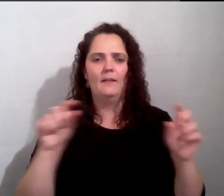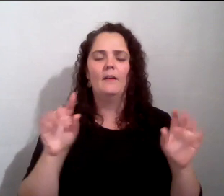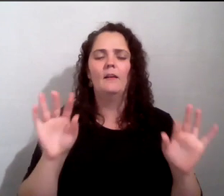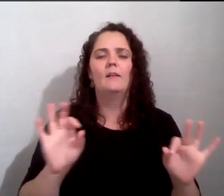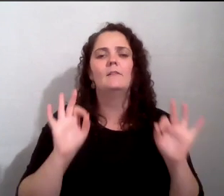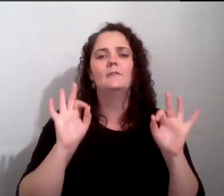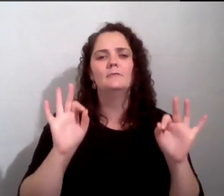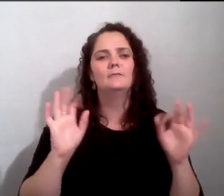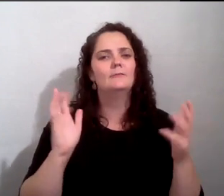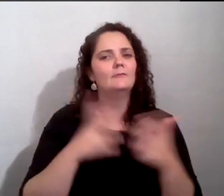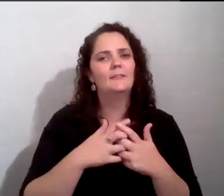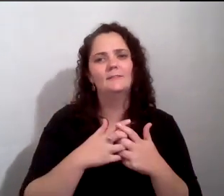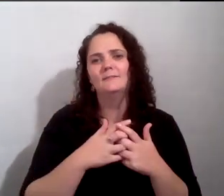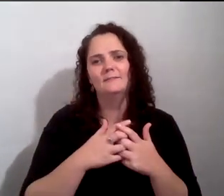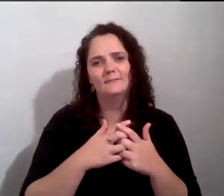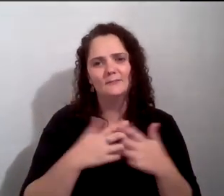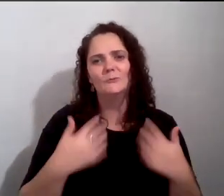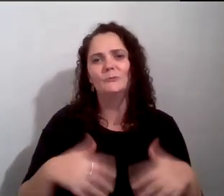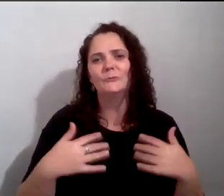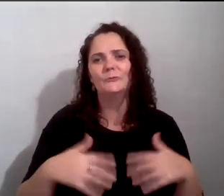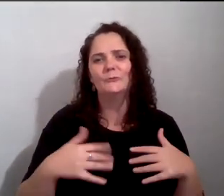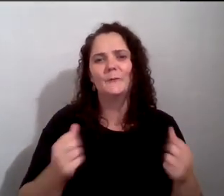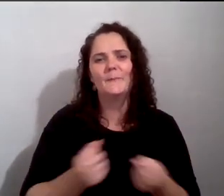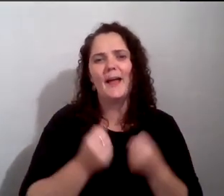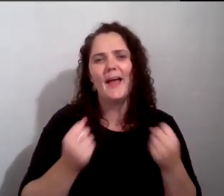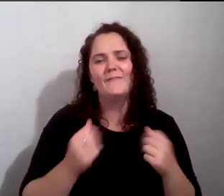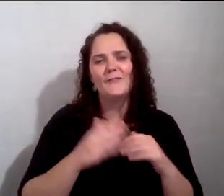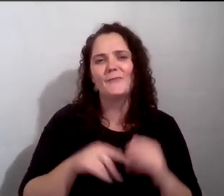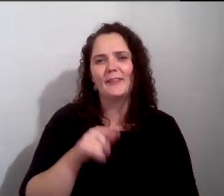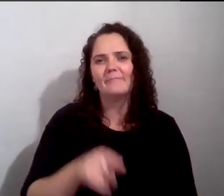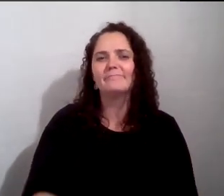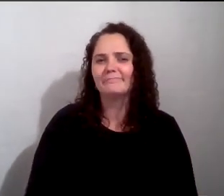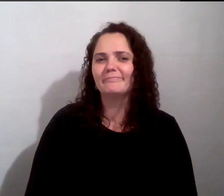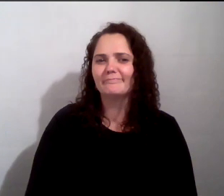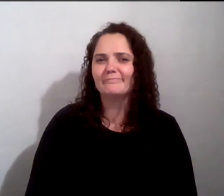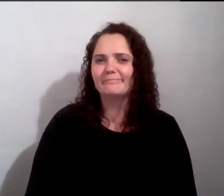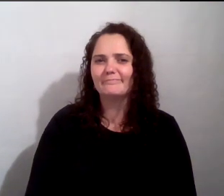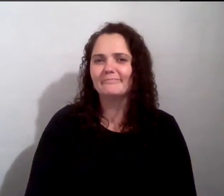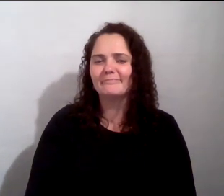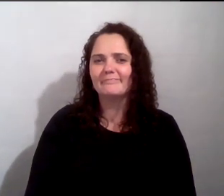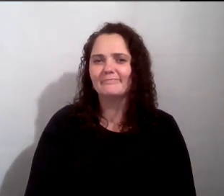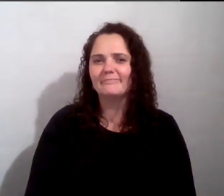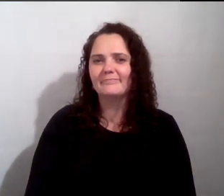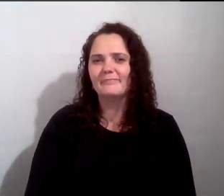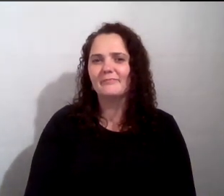incredibly powerful work. And we see here that you know this is often the reflecting of the influence of